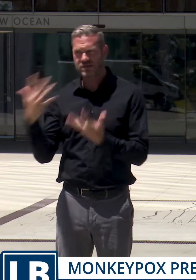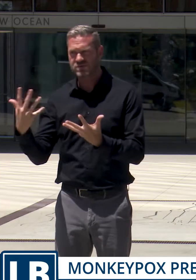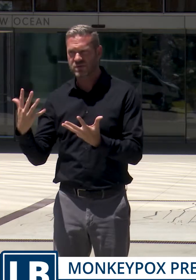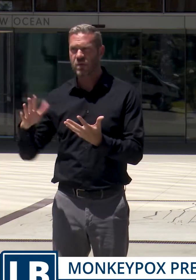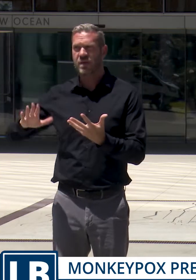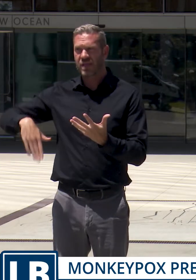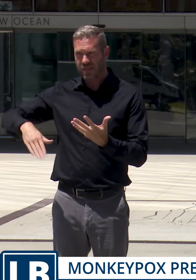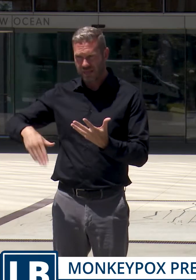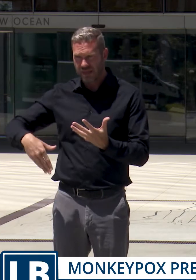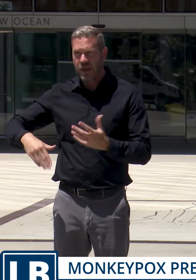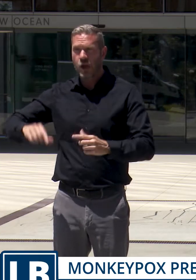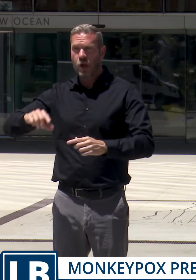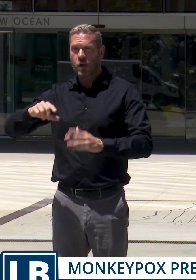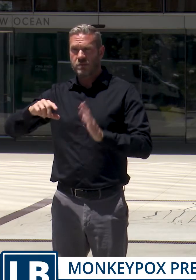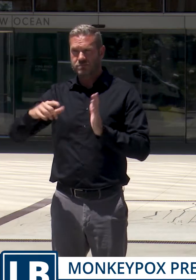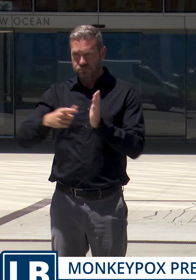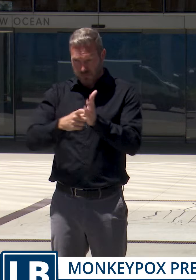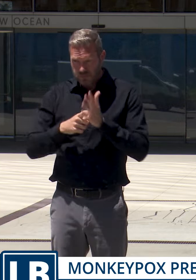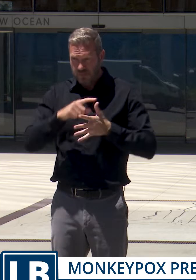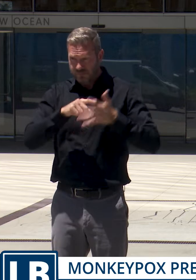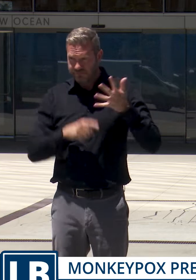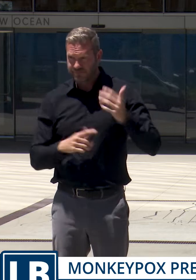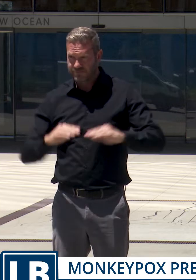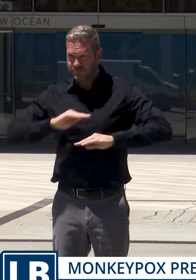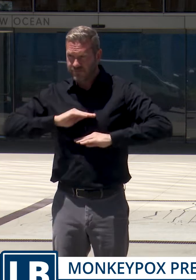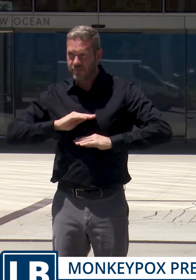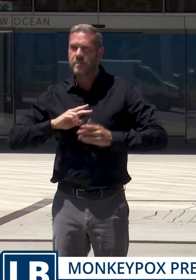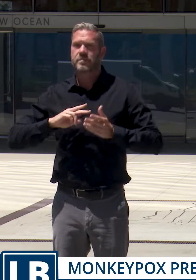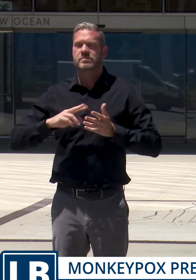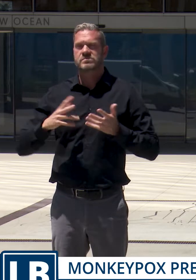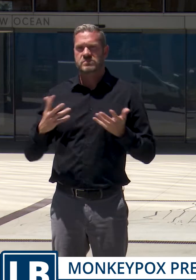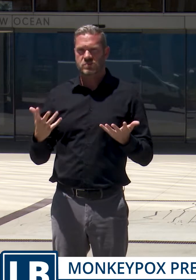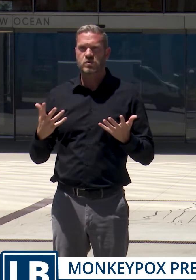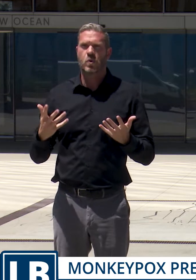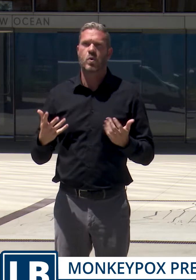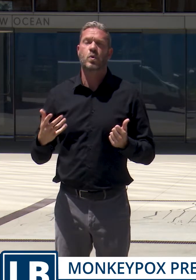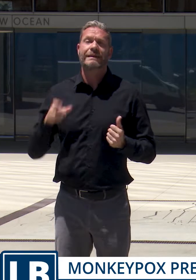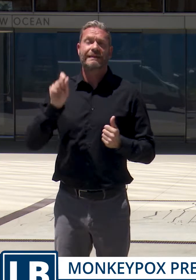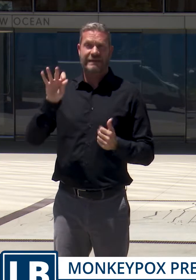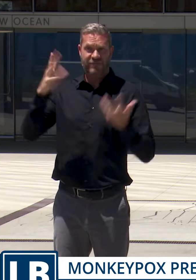change so once again and this is very important if you have requested a vaccine in the city of long